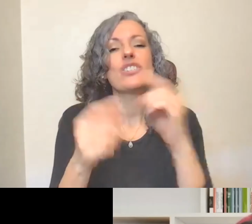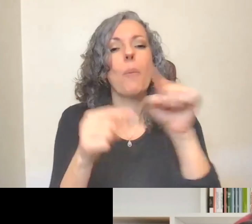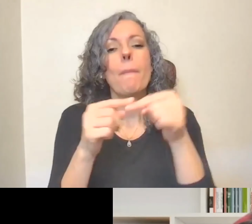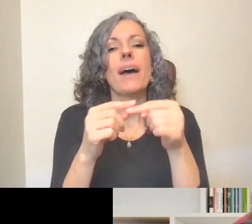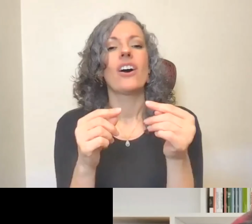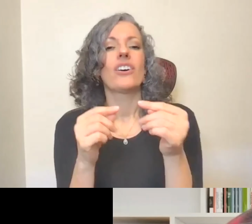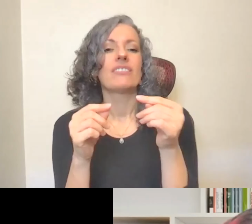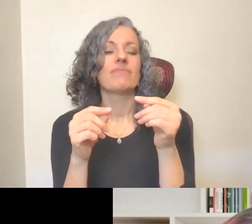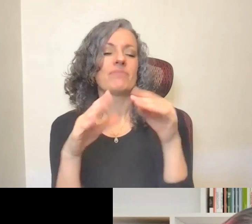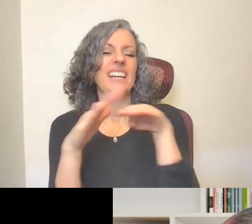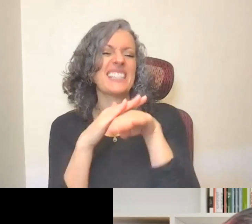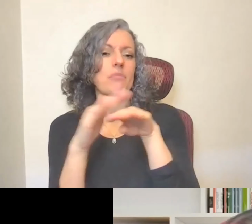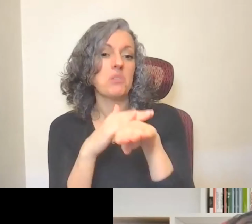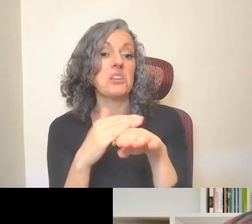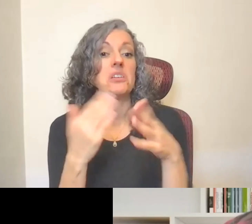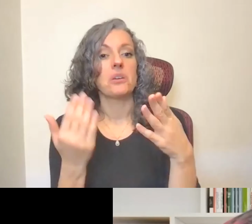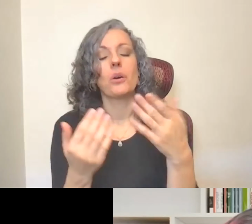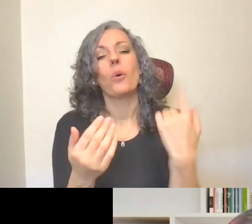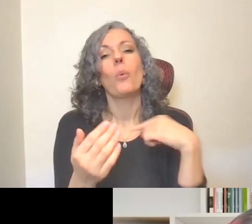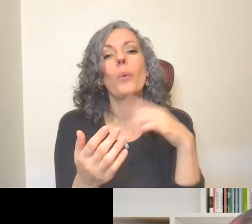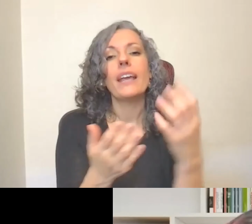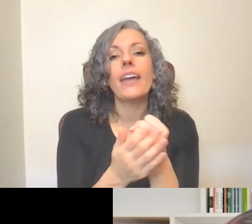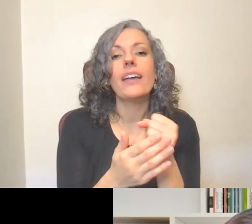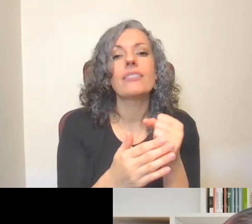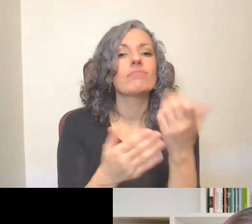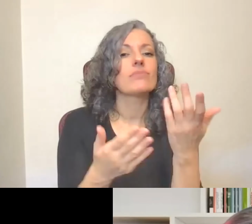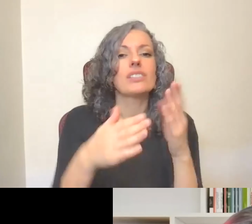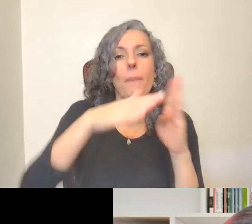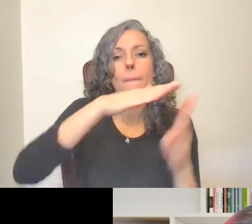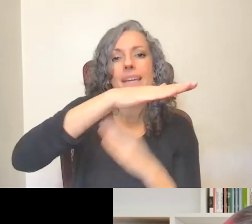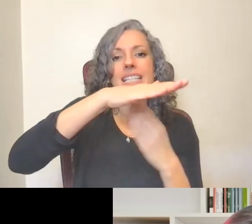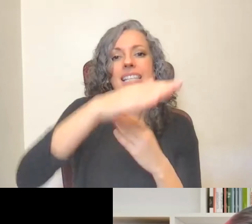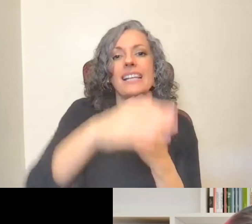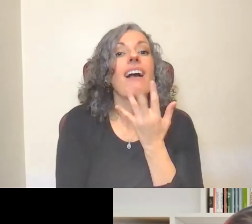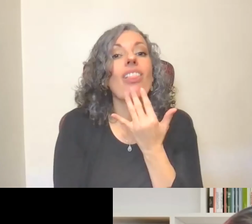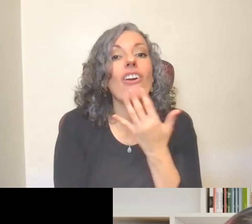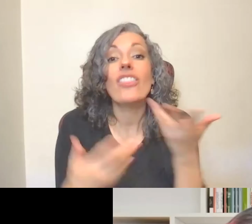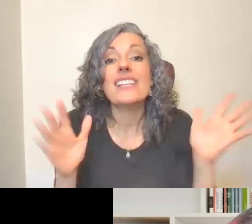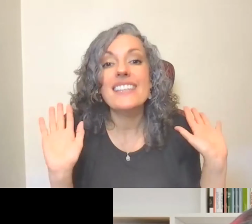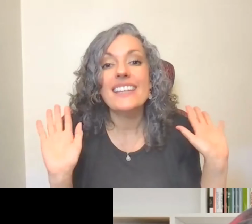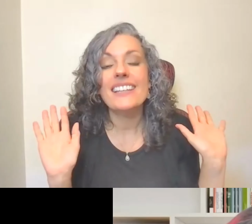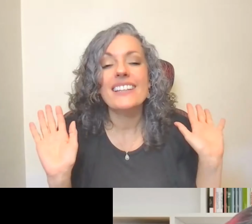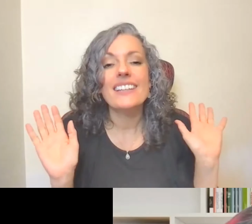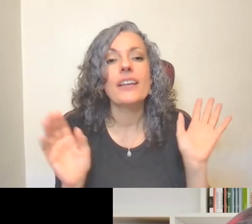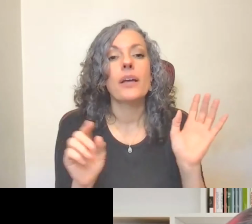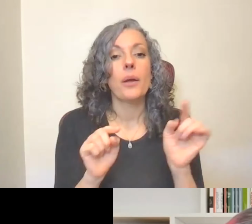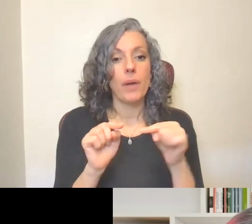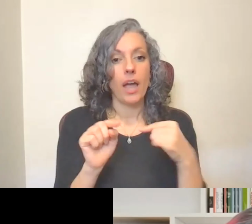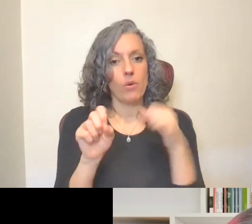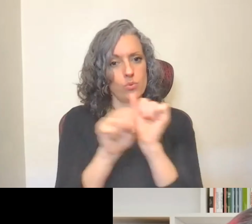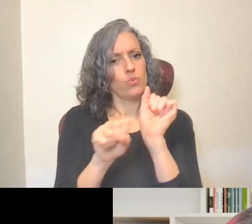basics, which is color, and that's basically it. But yeah I was lucky enough to work with a company who